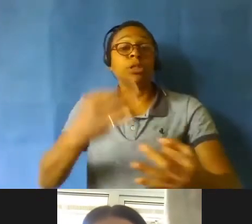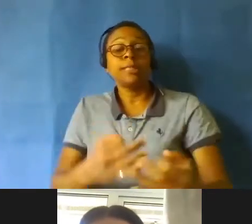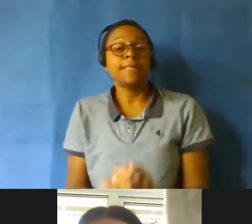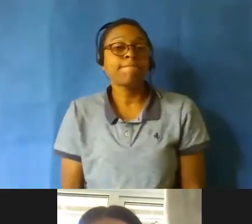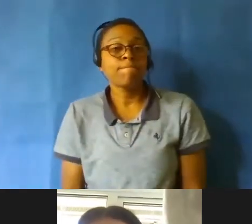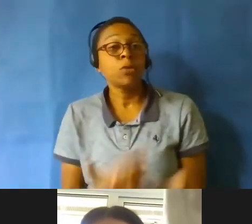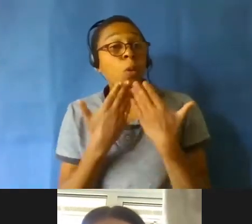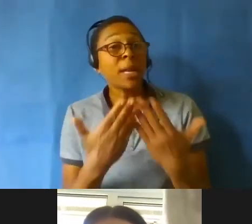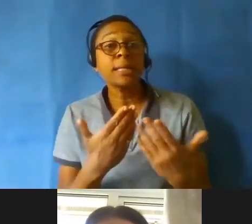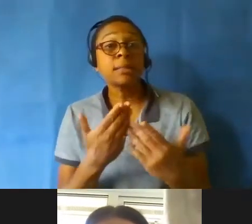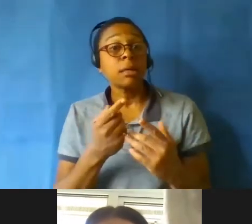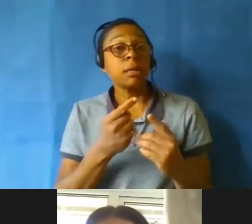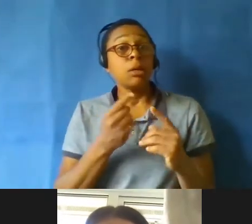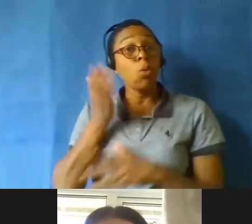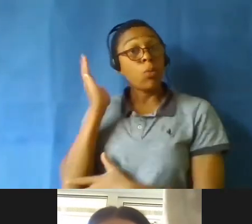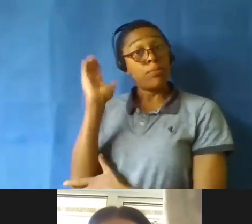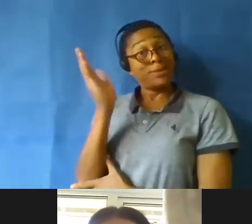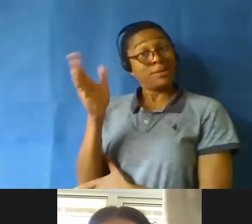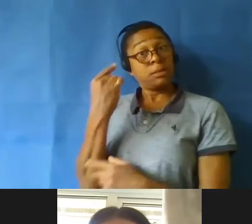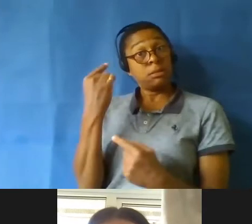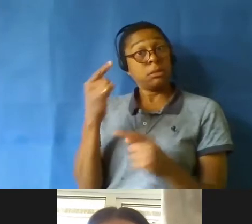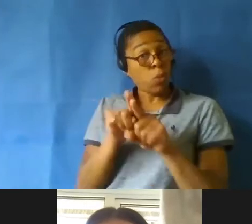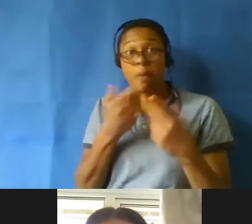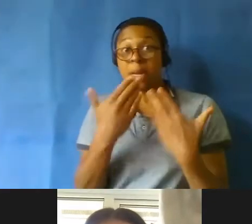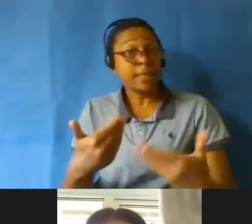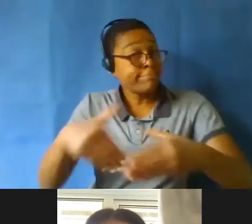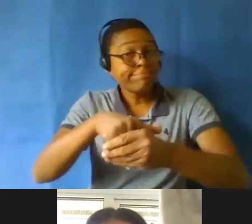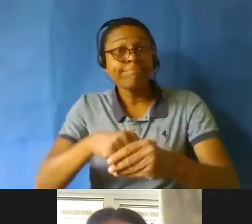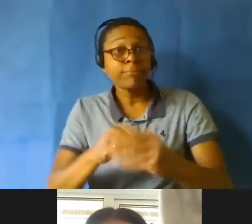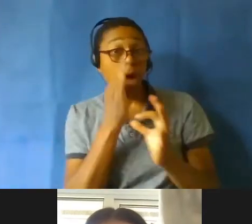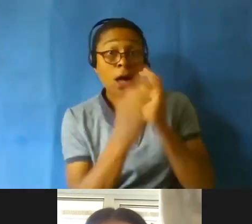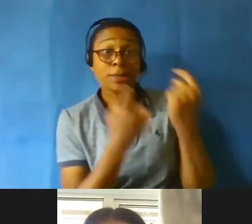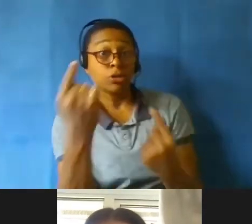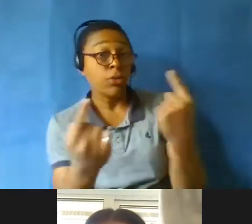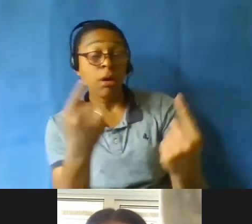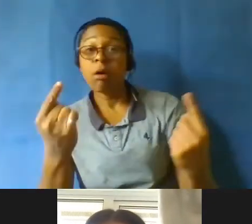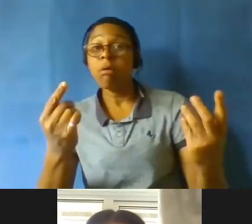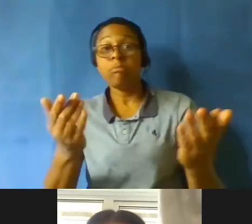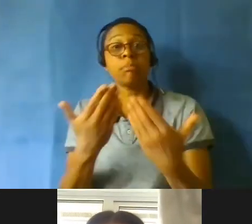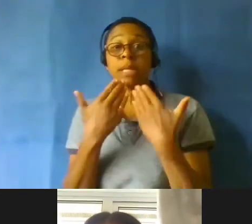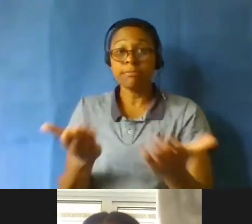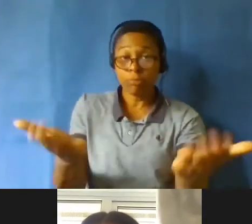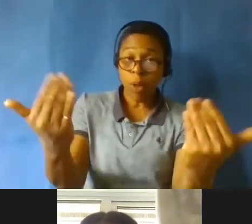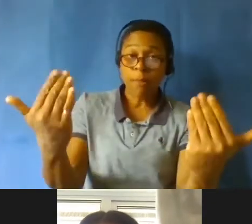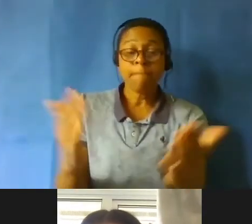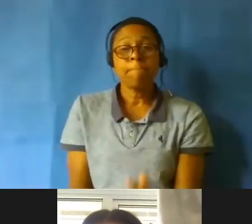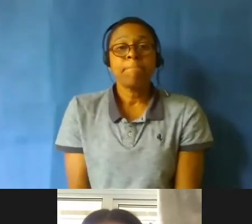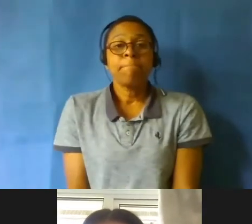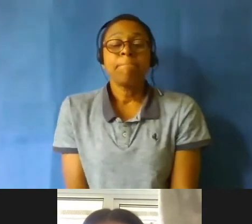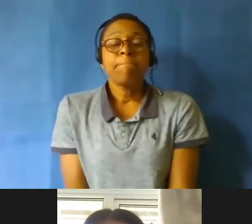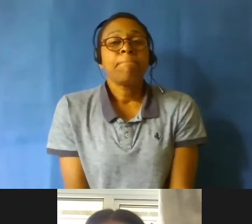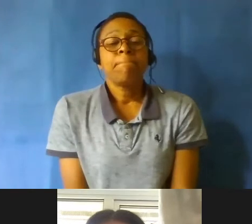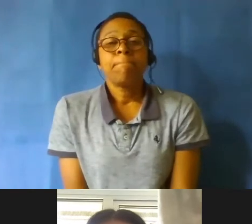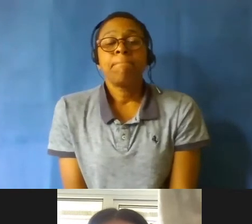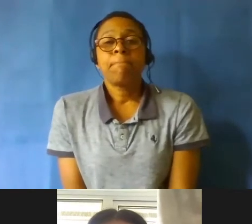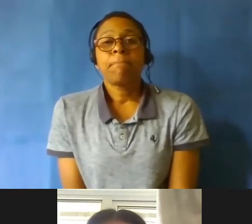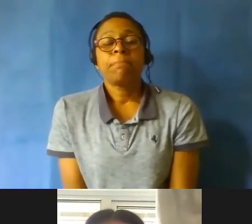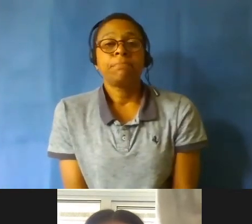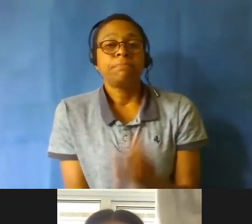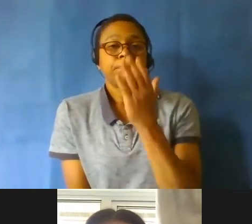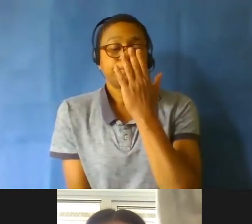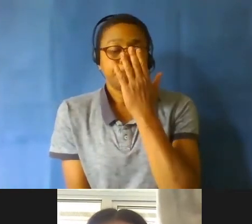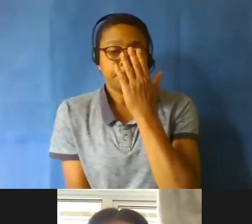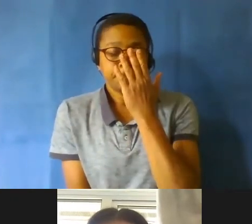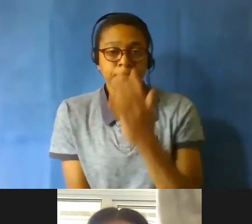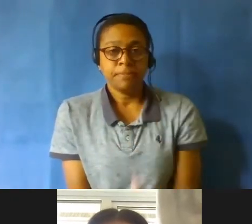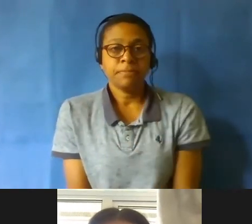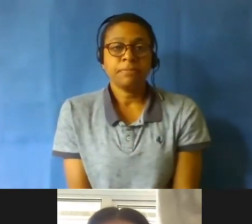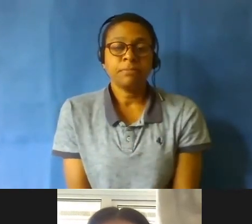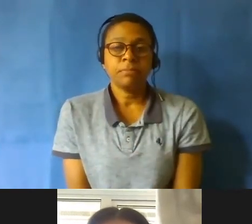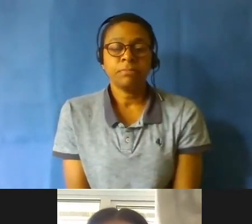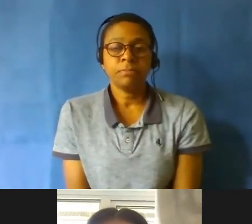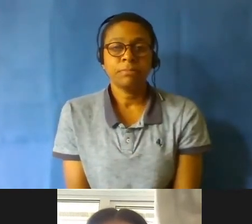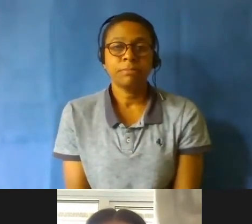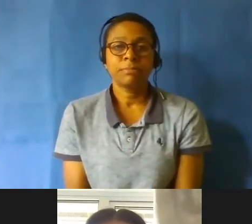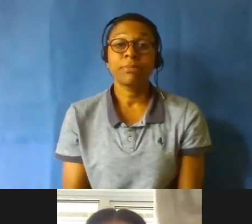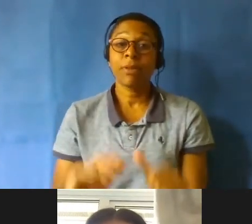you have any questions for each other that would be really great hi Andrea